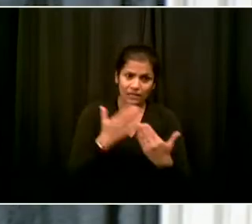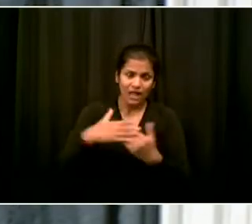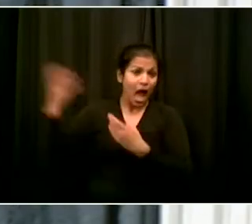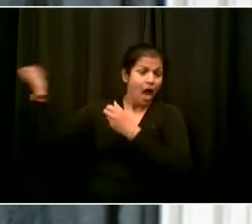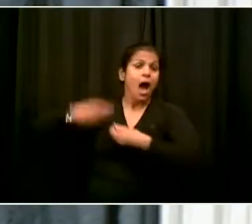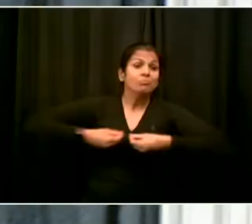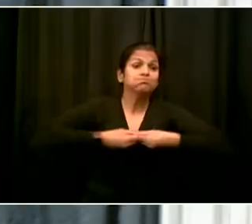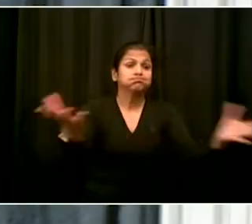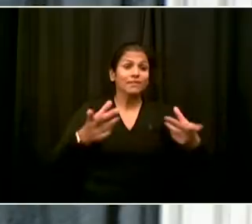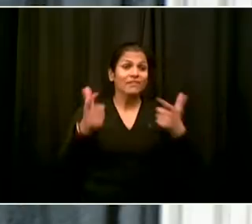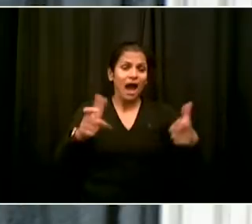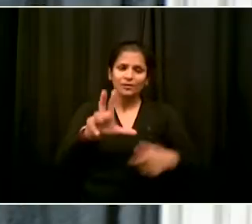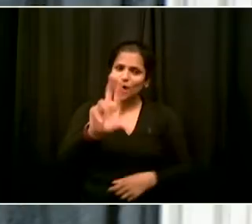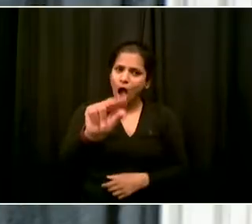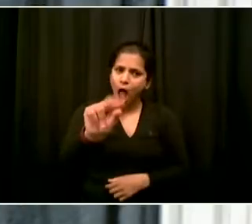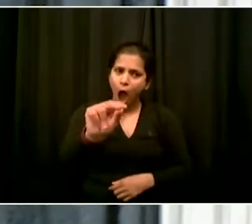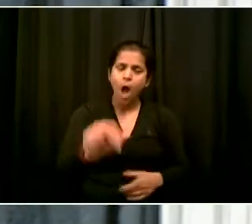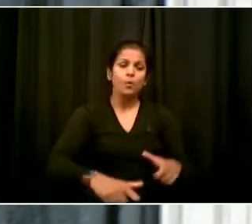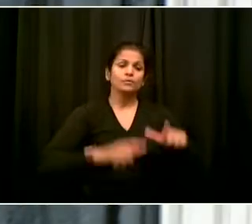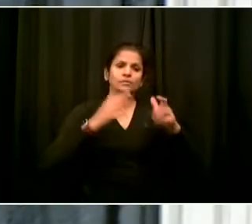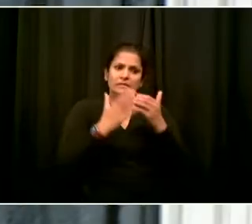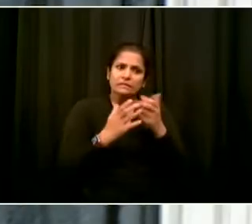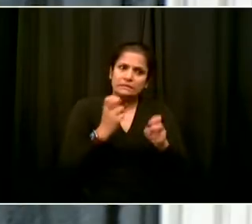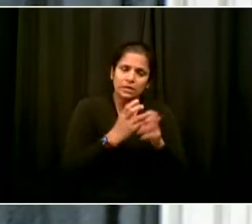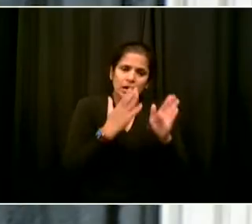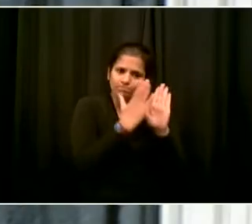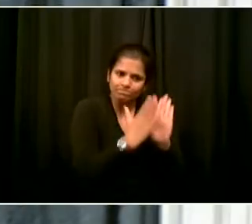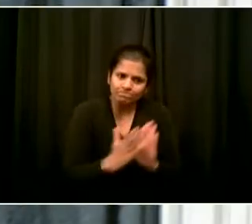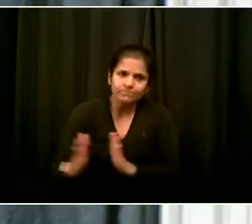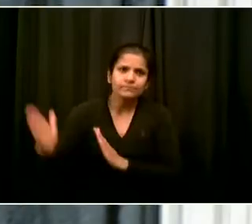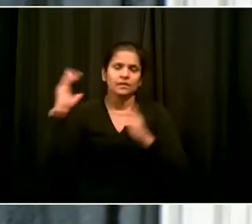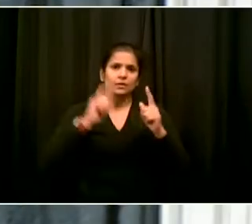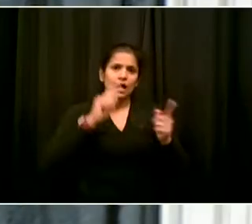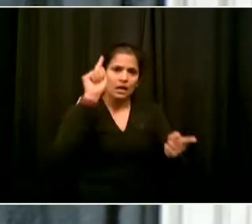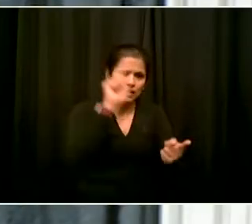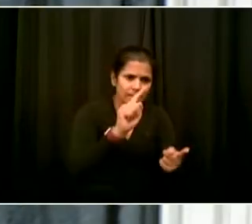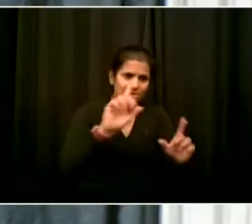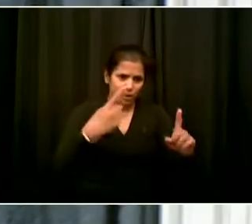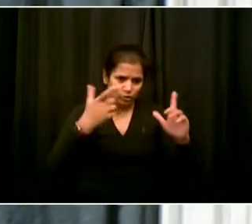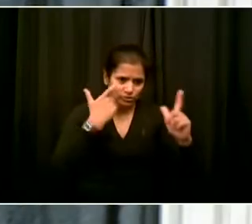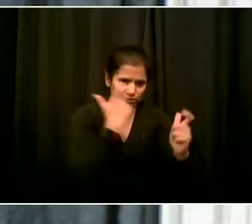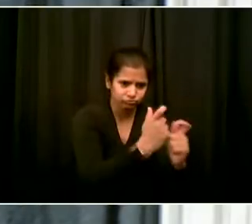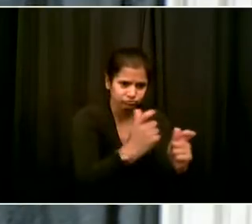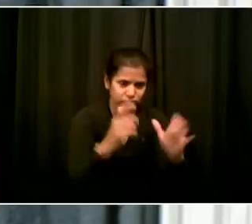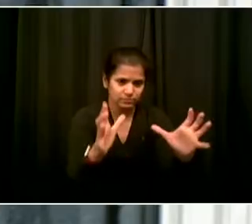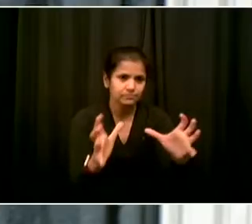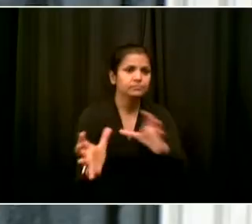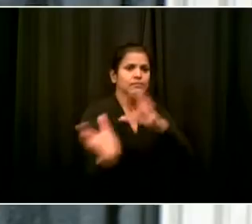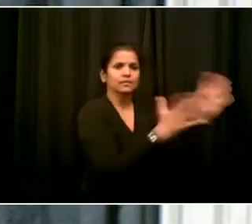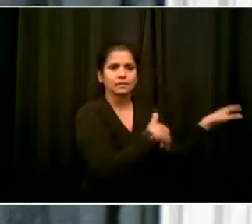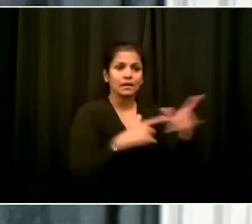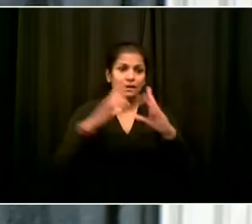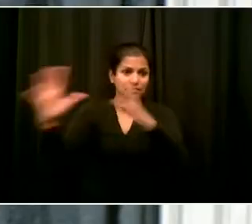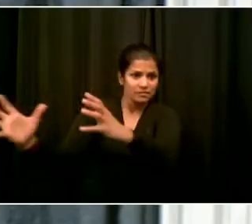THIS PROJECT. IT WILL SPAN SCIENCE,